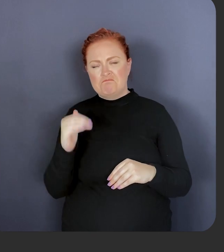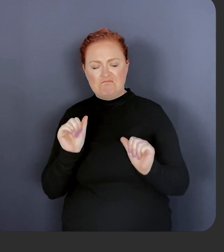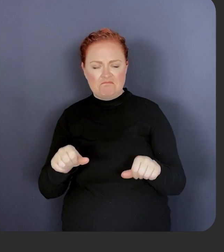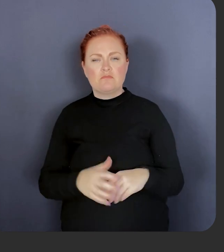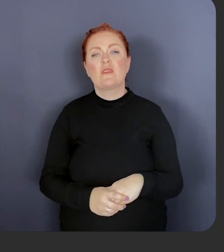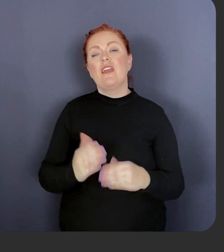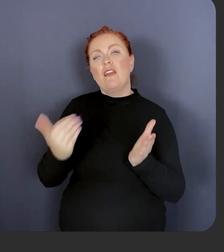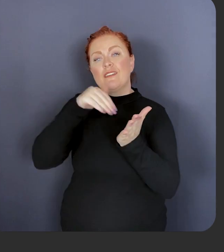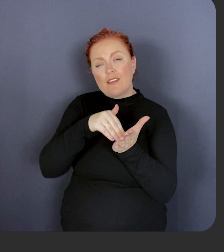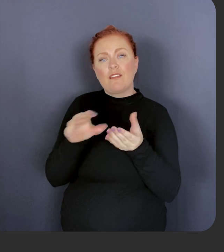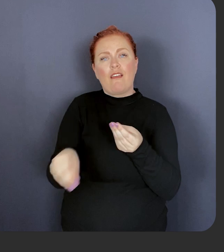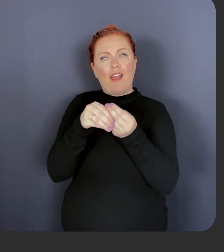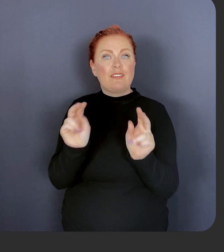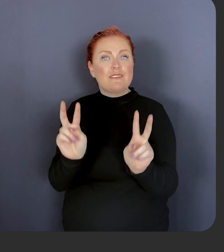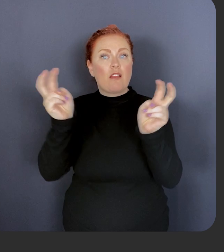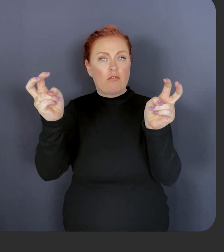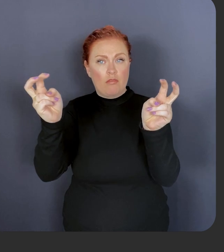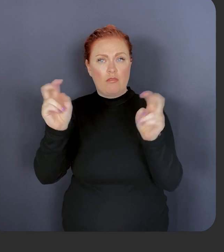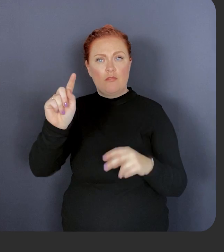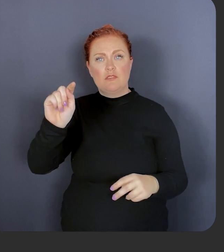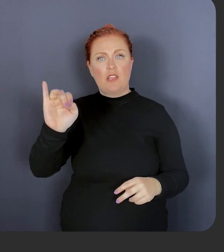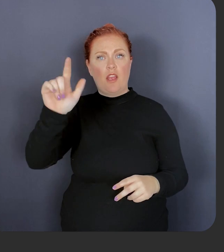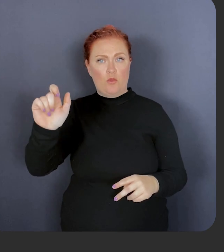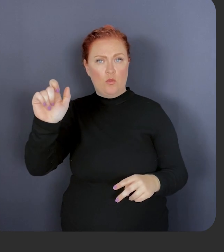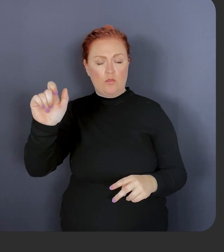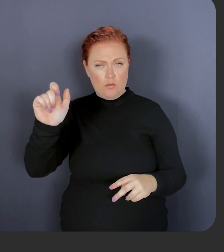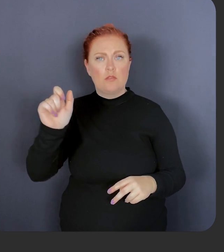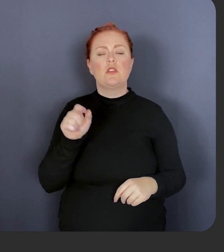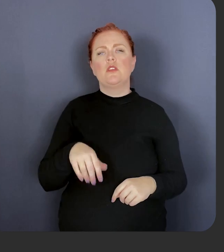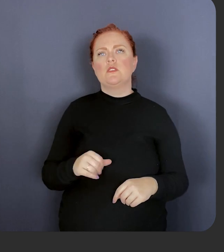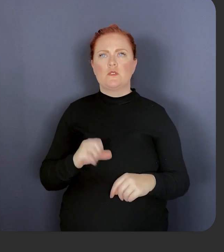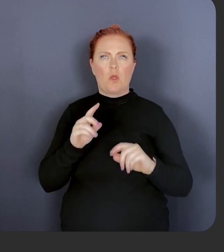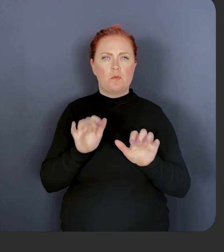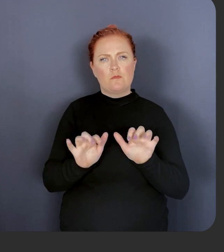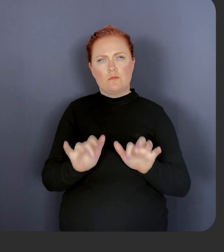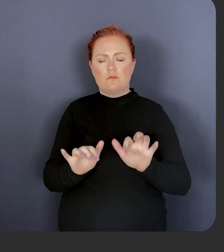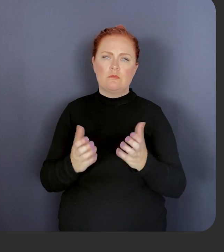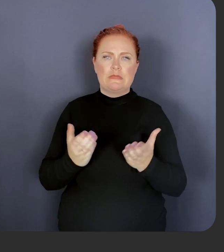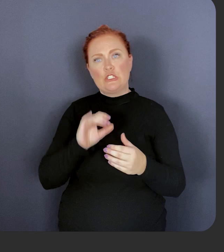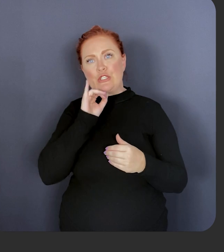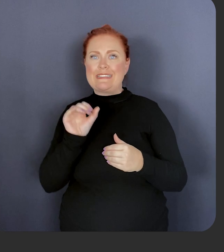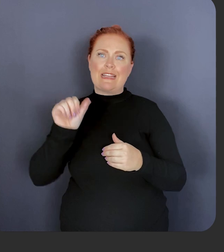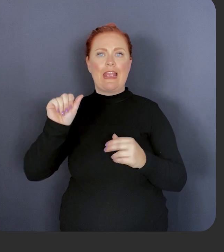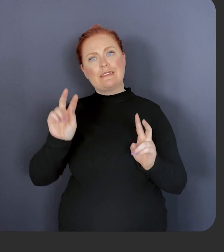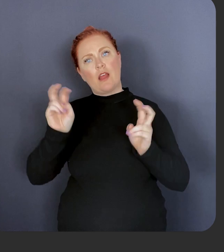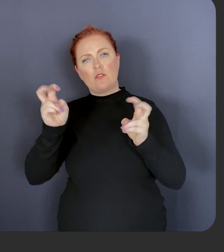And what we're going to do is, again, add that title property. So here is a title.